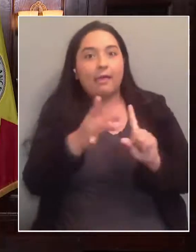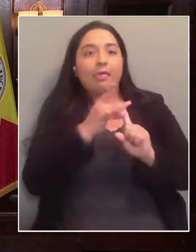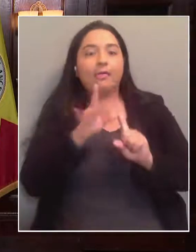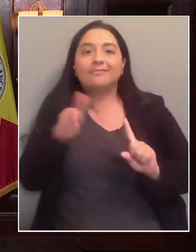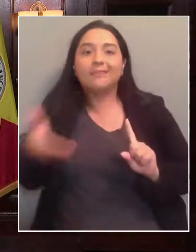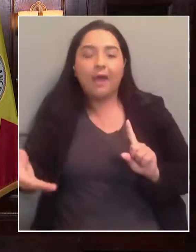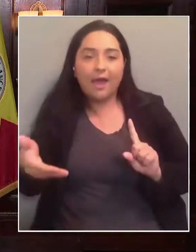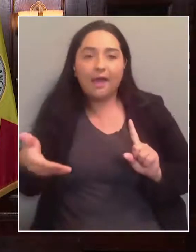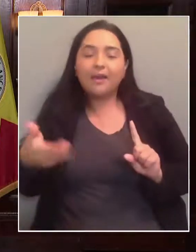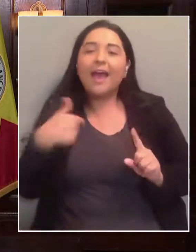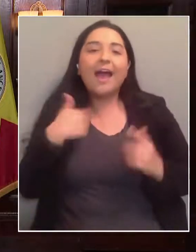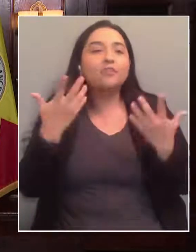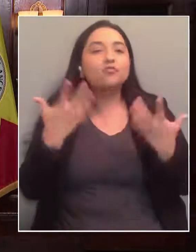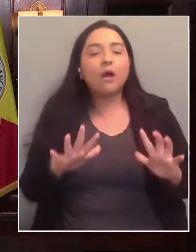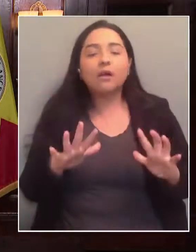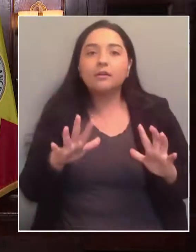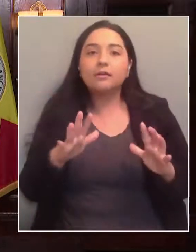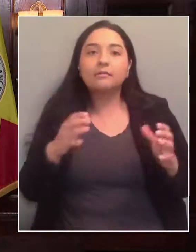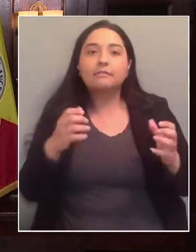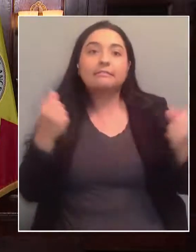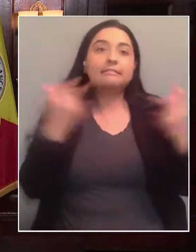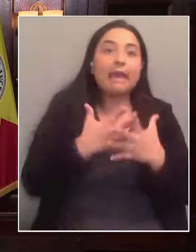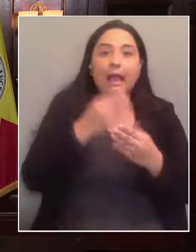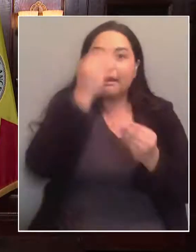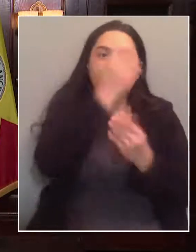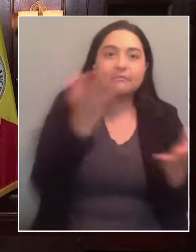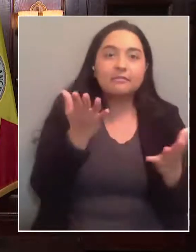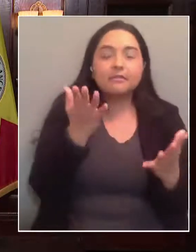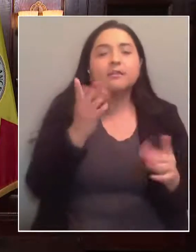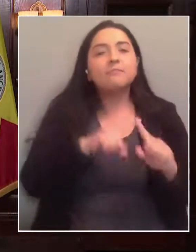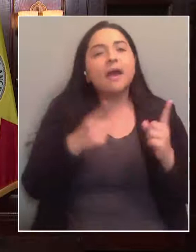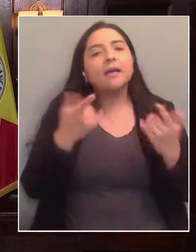ALWAYS TRYING TO BE A STRAIGHT SHOOTER.